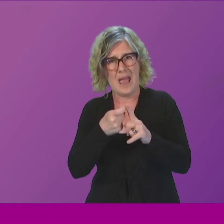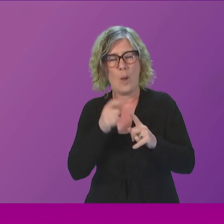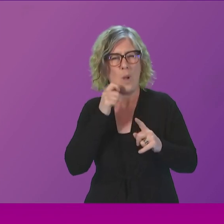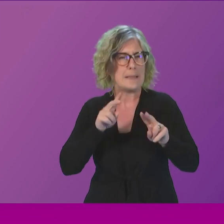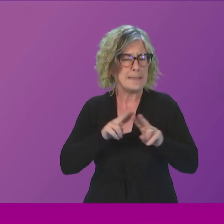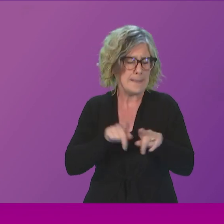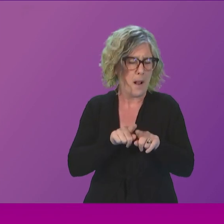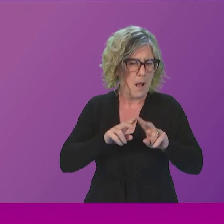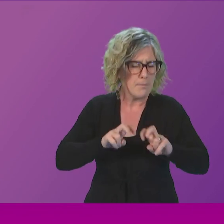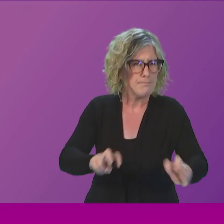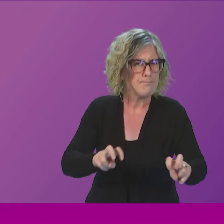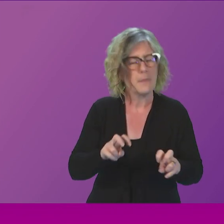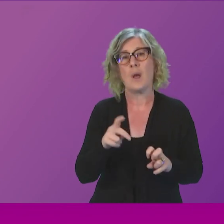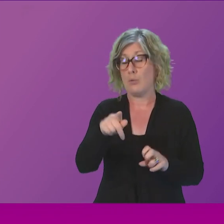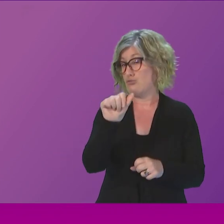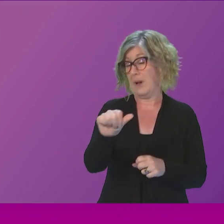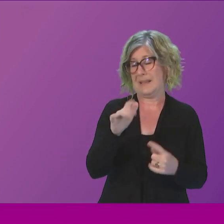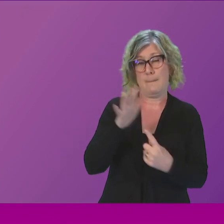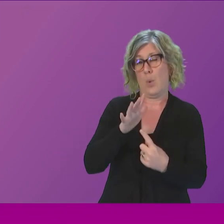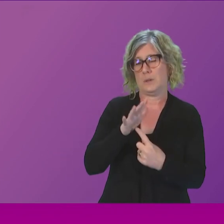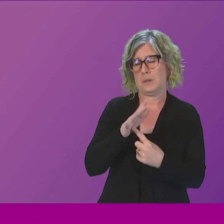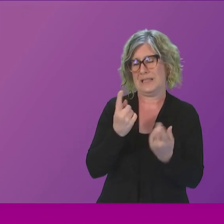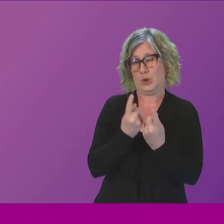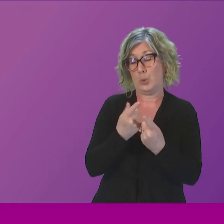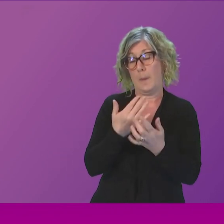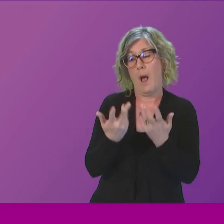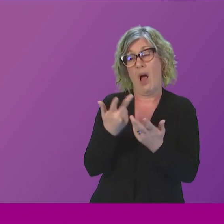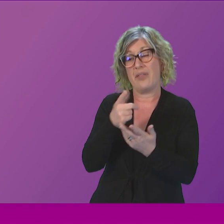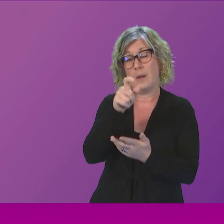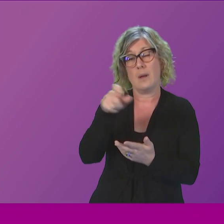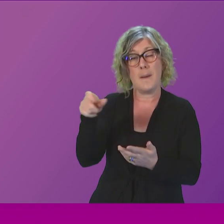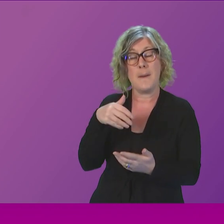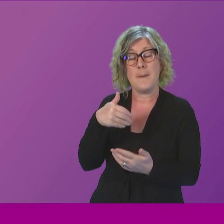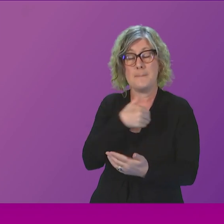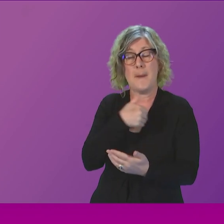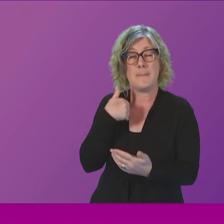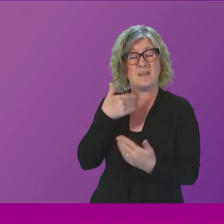I will look at the issue, because it is an important issue that has been raised by many members right across the parliamentary chamber.